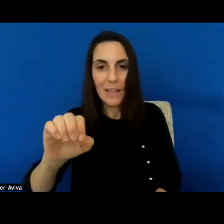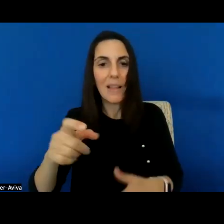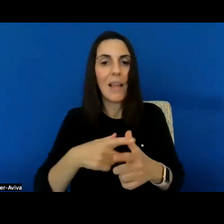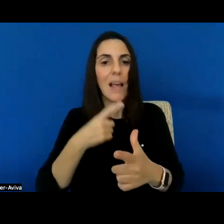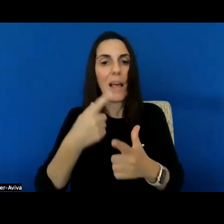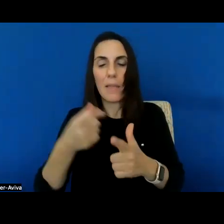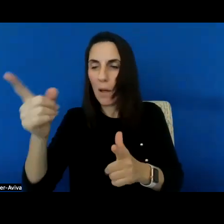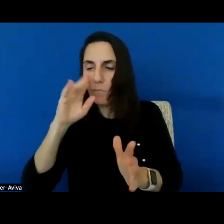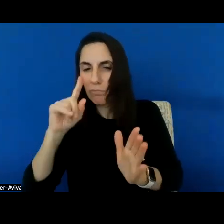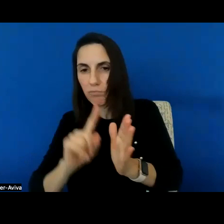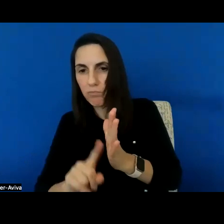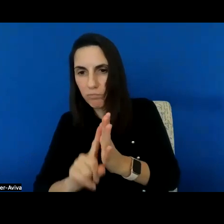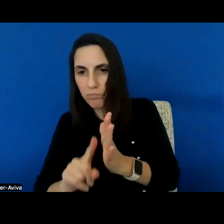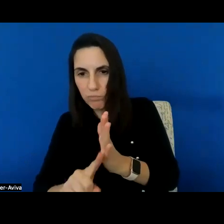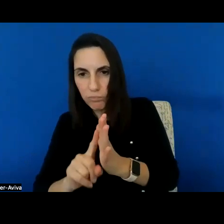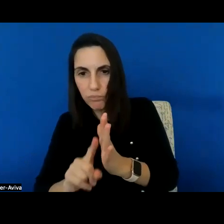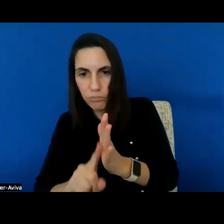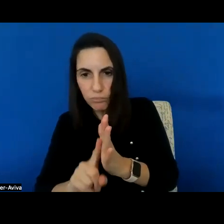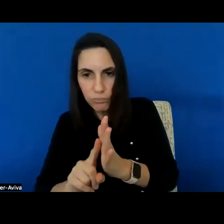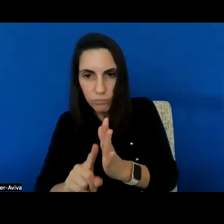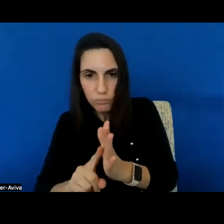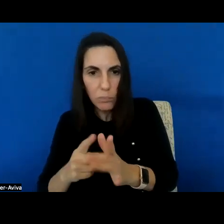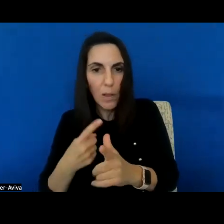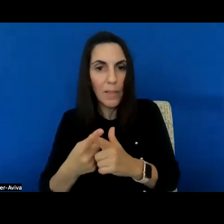to my ears. 11:35:23 If I didn't have a civil. You can